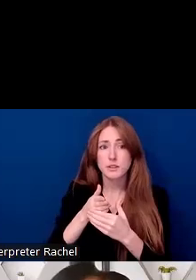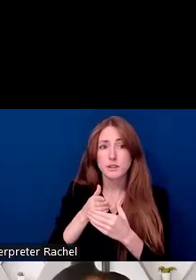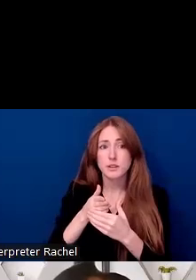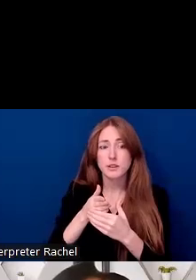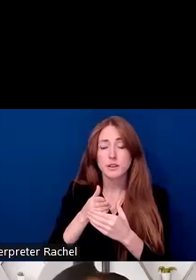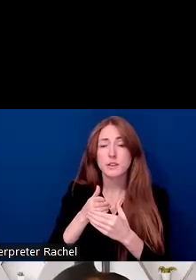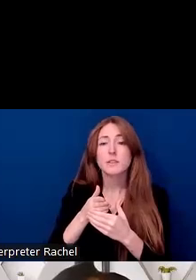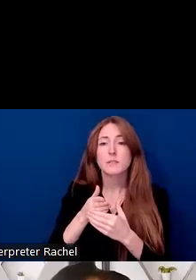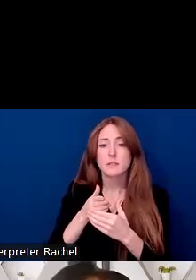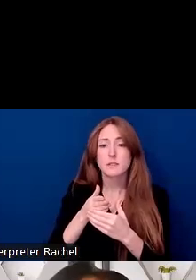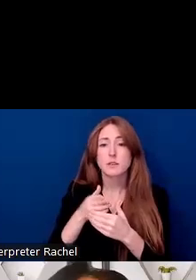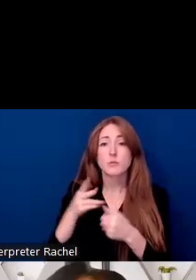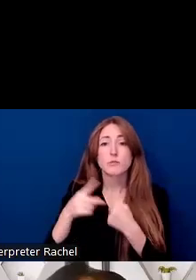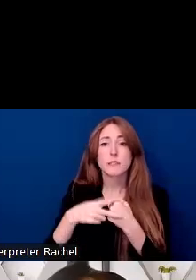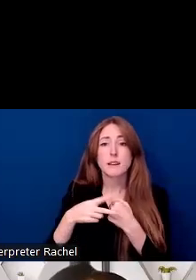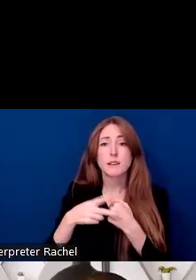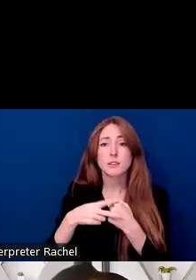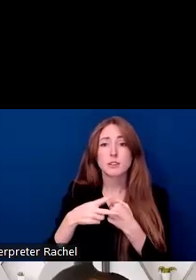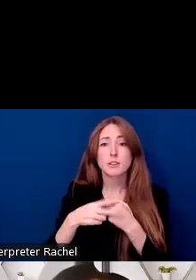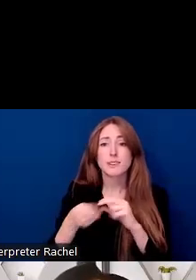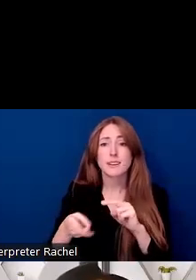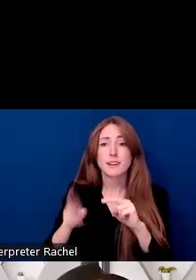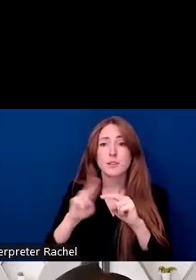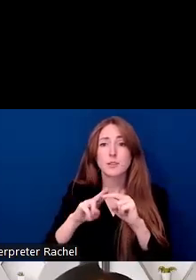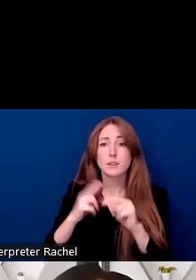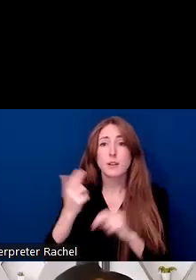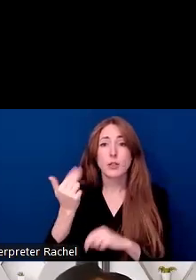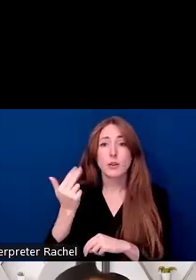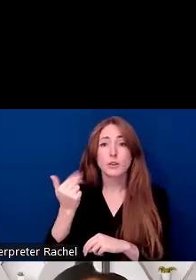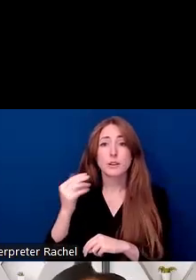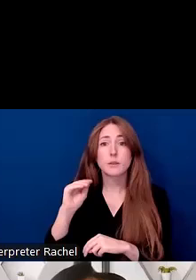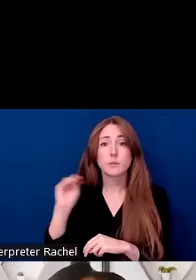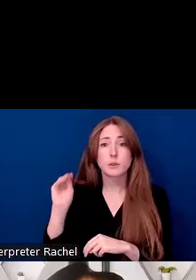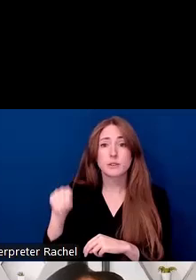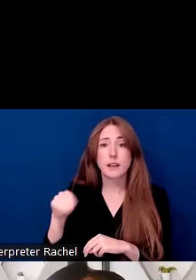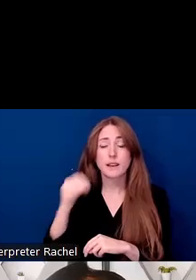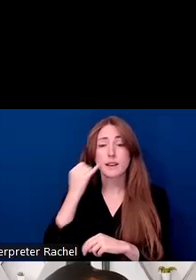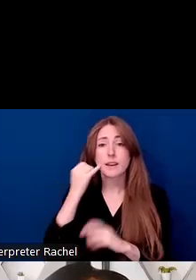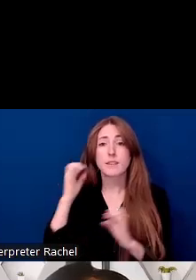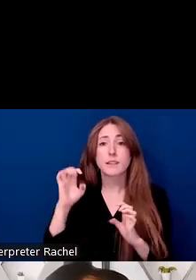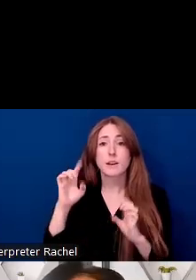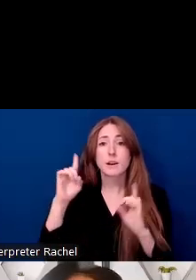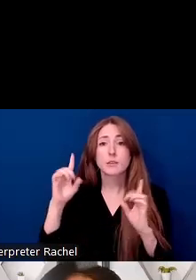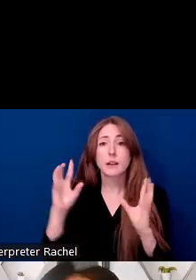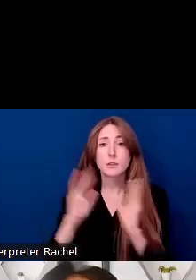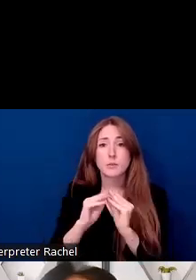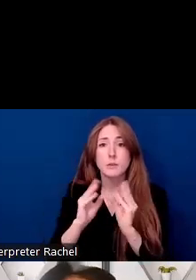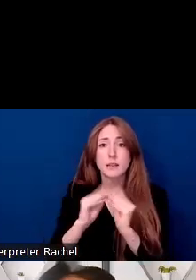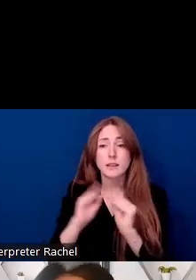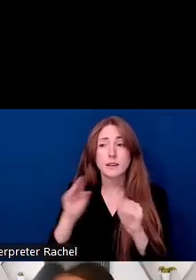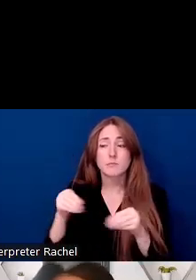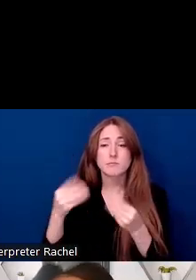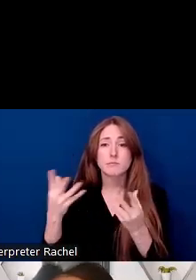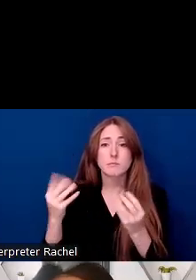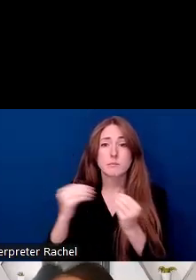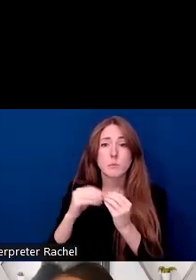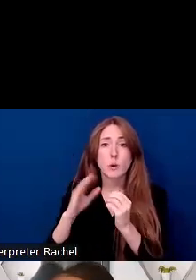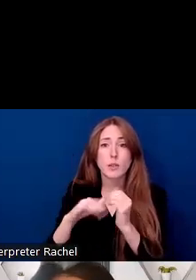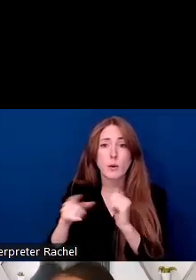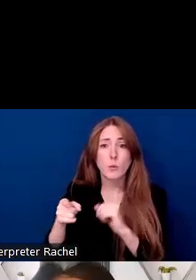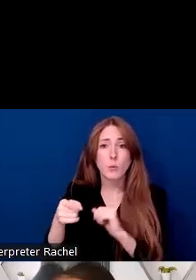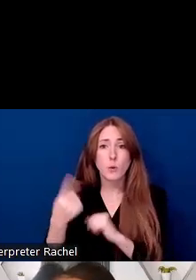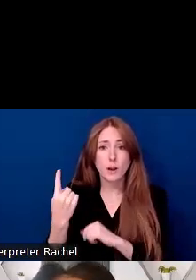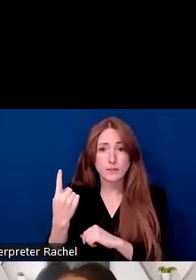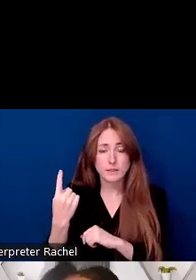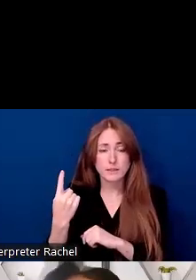rate increased 13% when the educational meeting provided more than one time, and it increased 29%